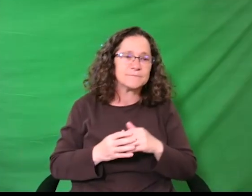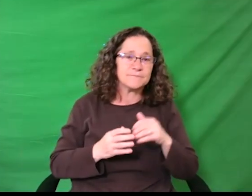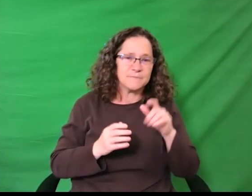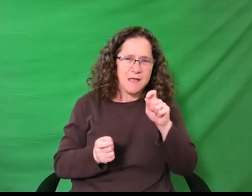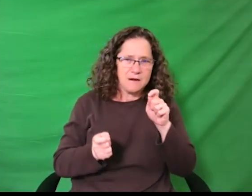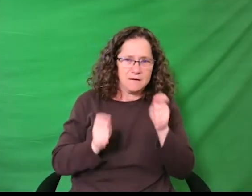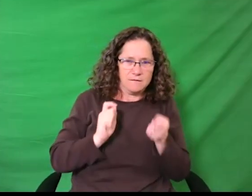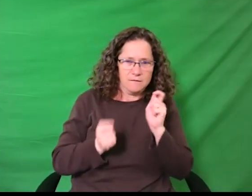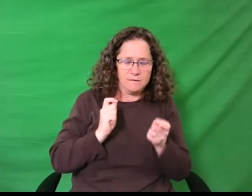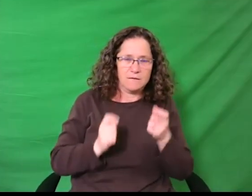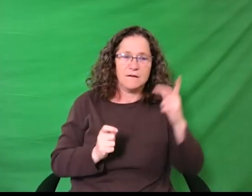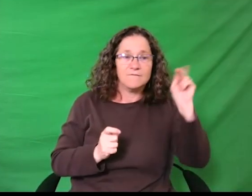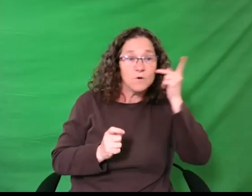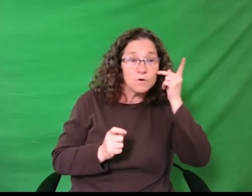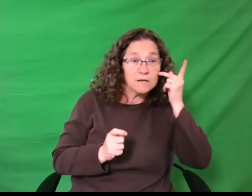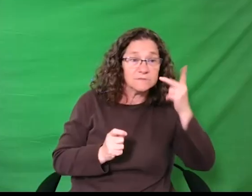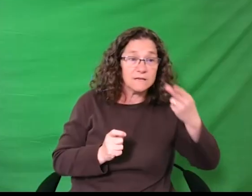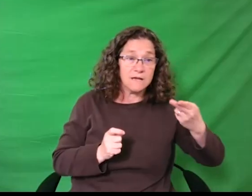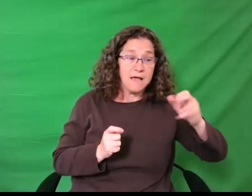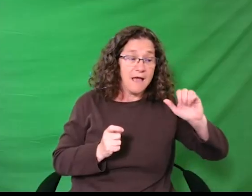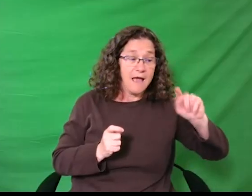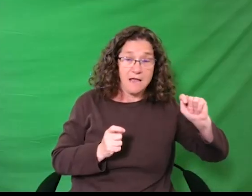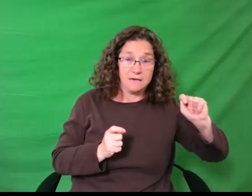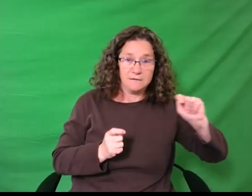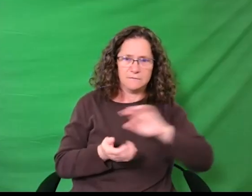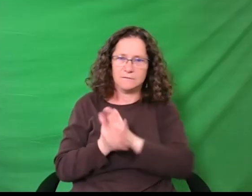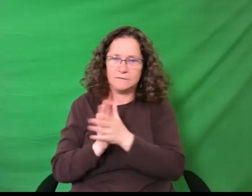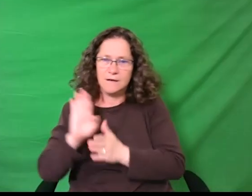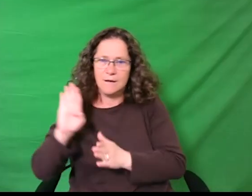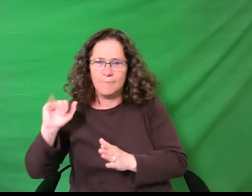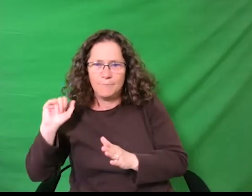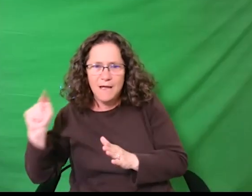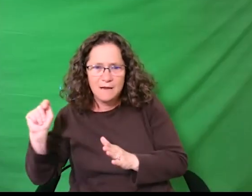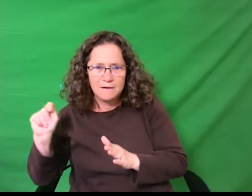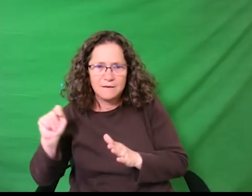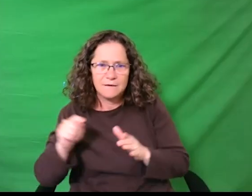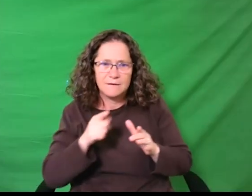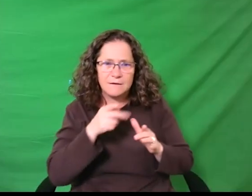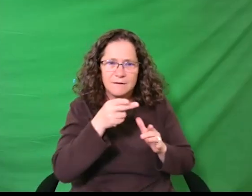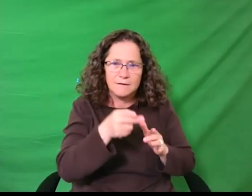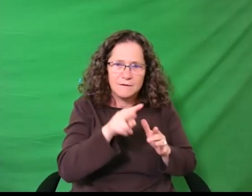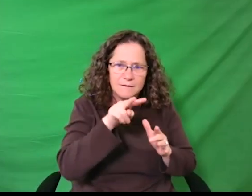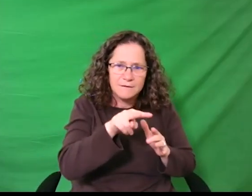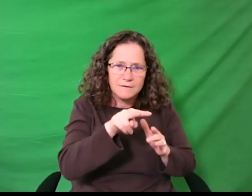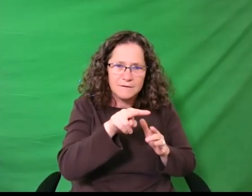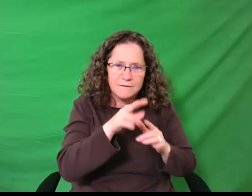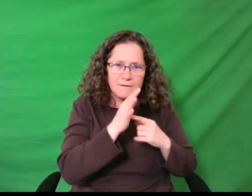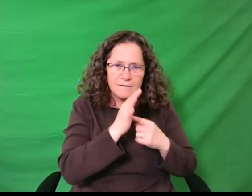Can you change hat to bat? Hat to bat.